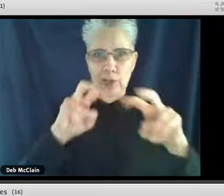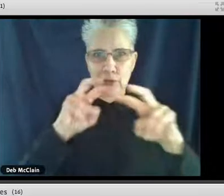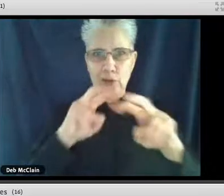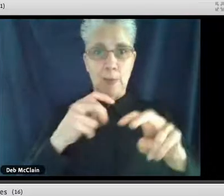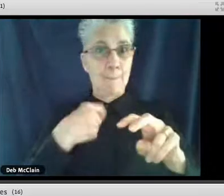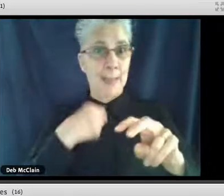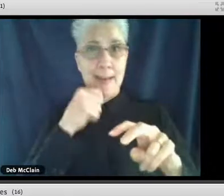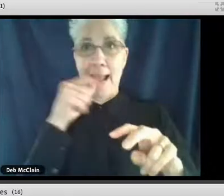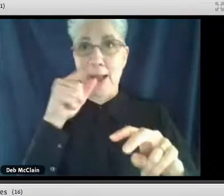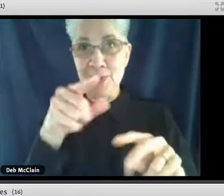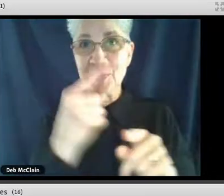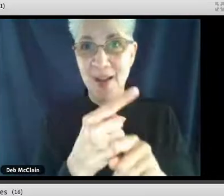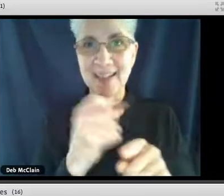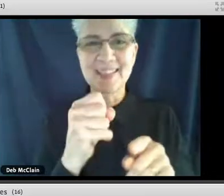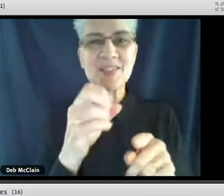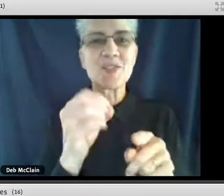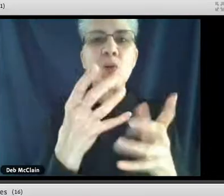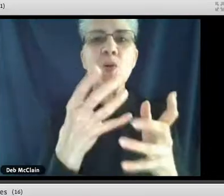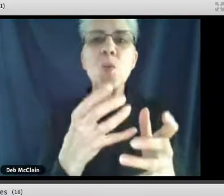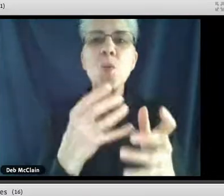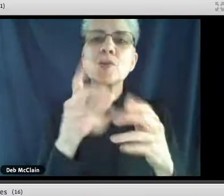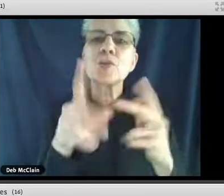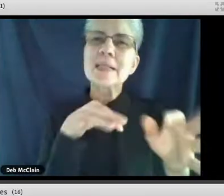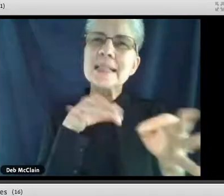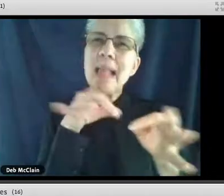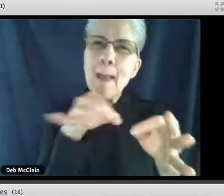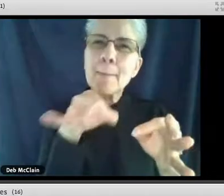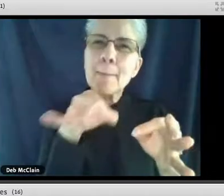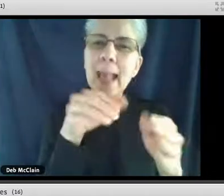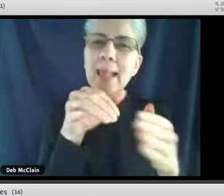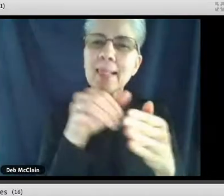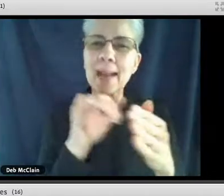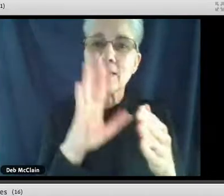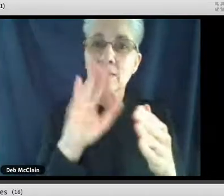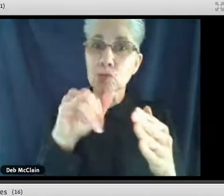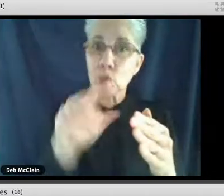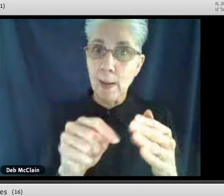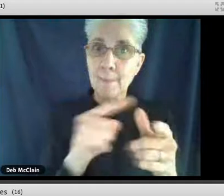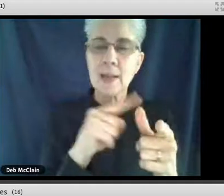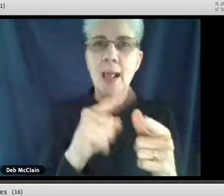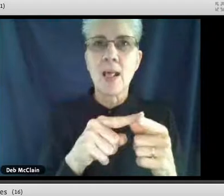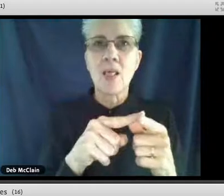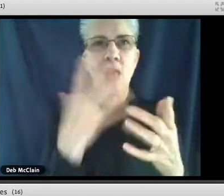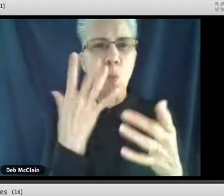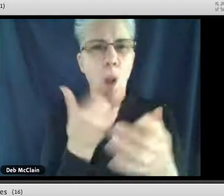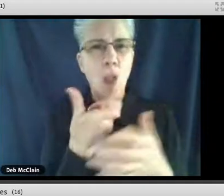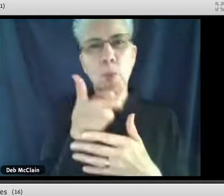So you want to kind of explain all of that in your script and why you're recording it and how you're going to improve the site